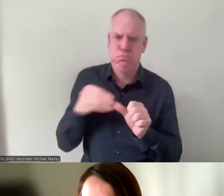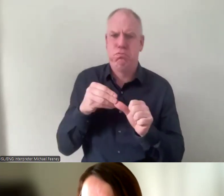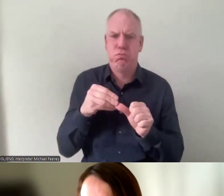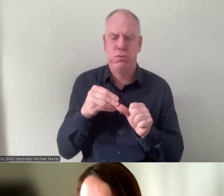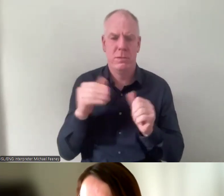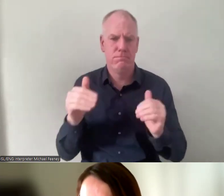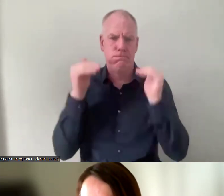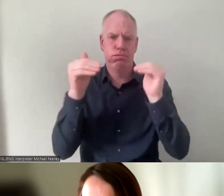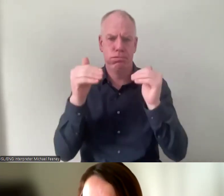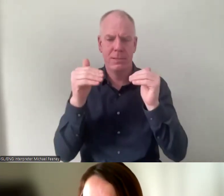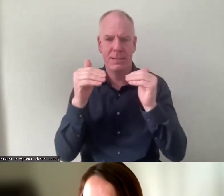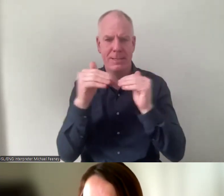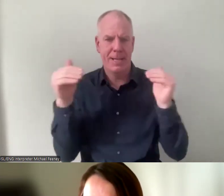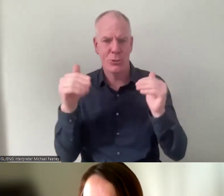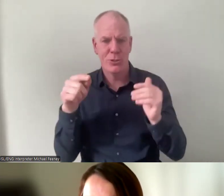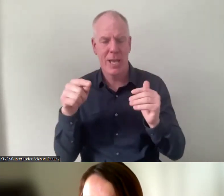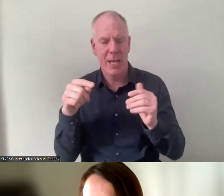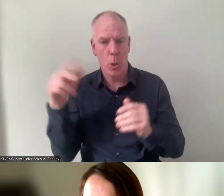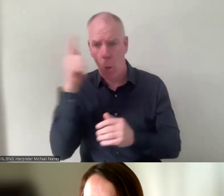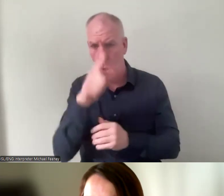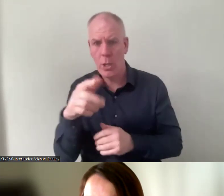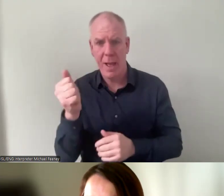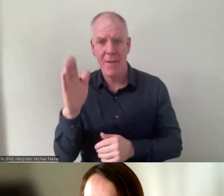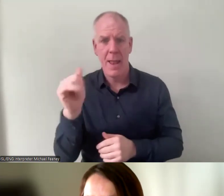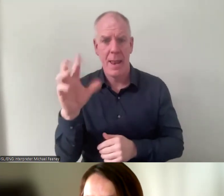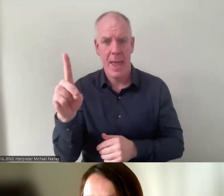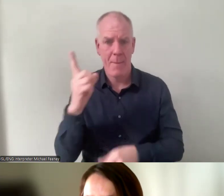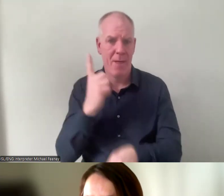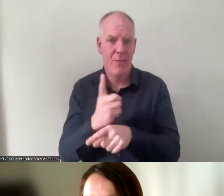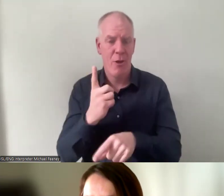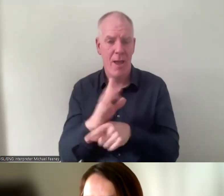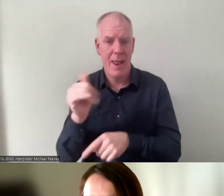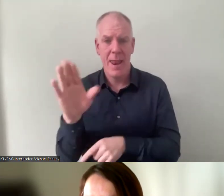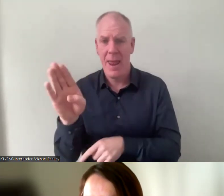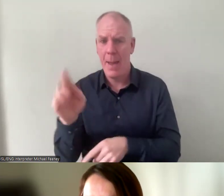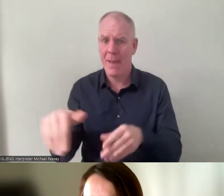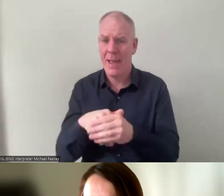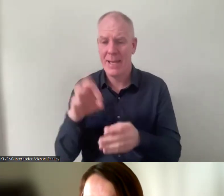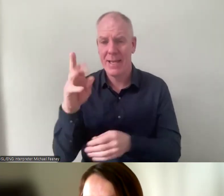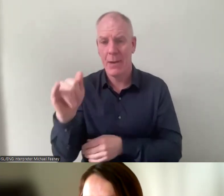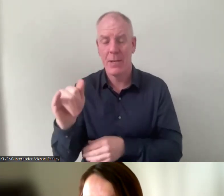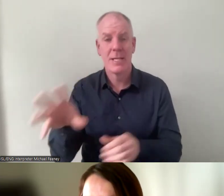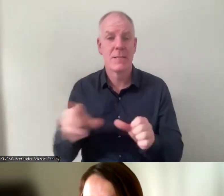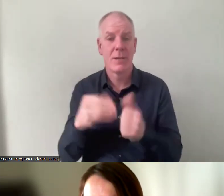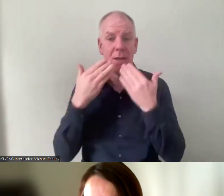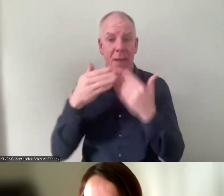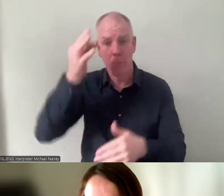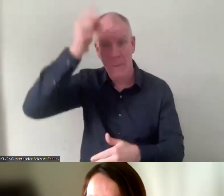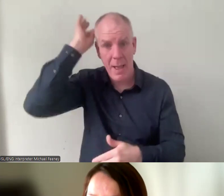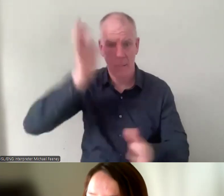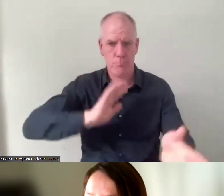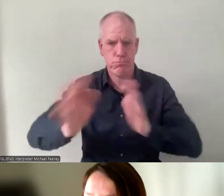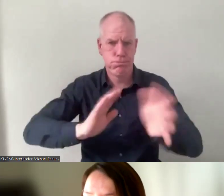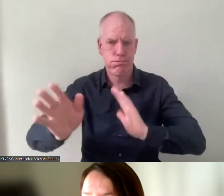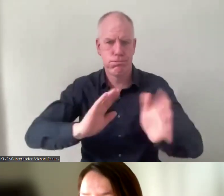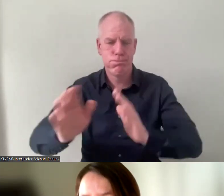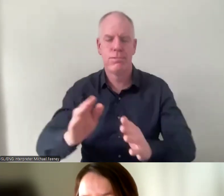fortunate to have a lab in the Gallery. And so thank you so much for sharing that with us. Special thanks to Michael for your interpretation where there was a lot of